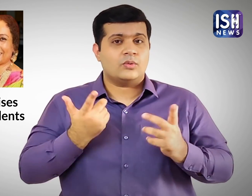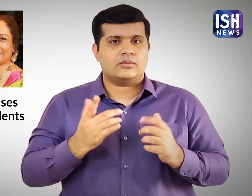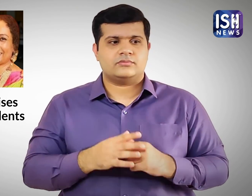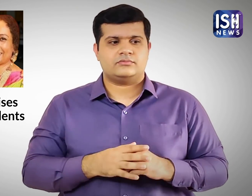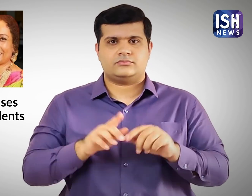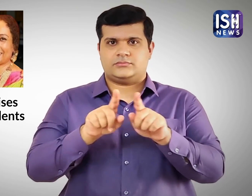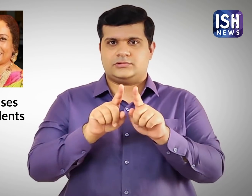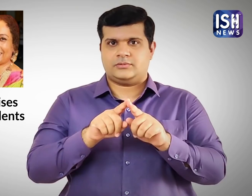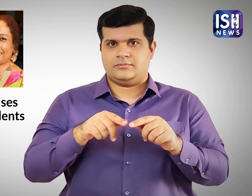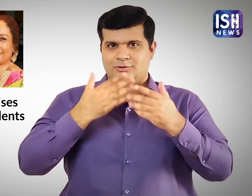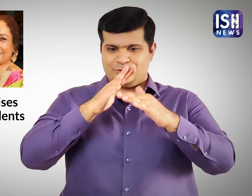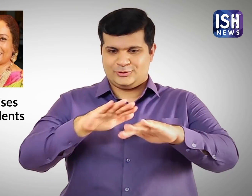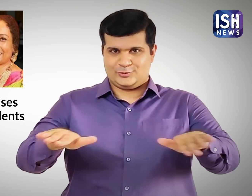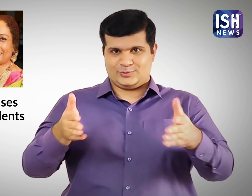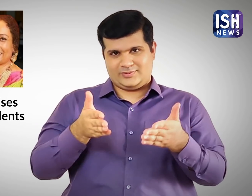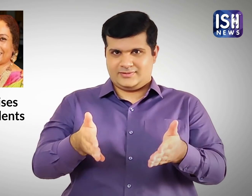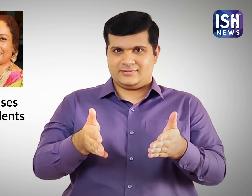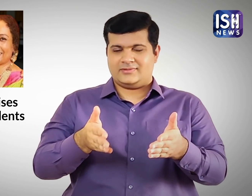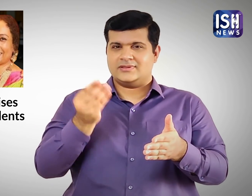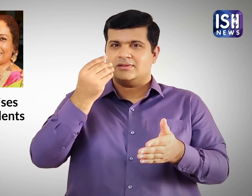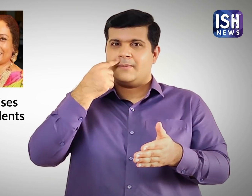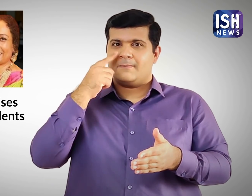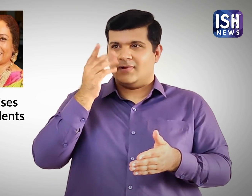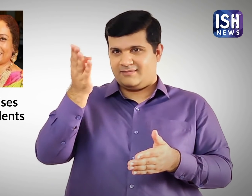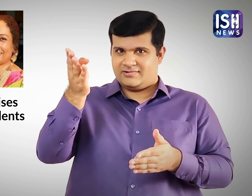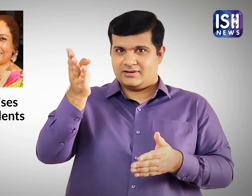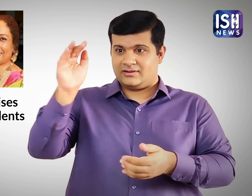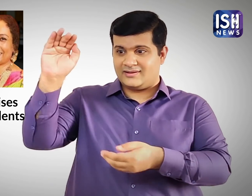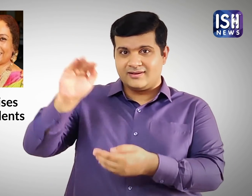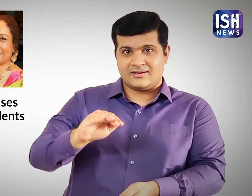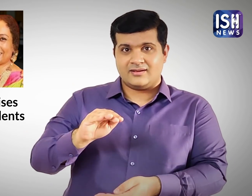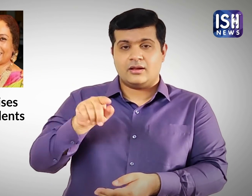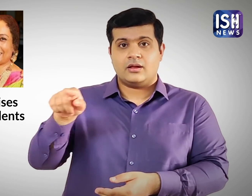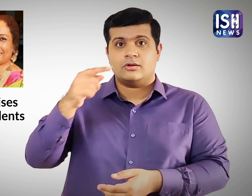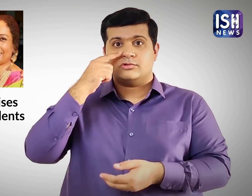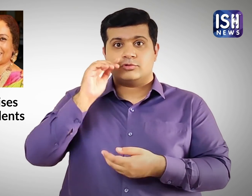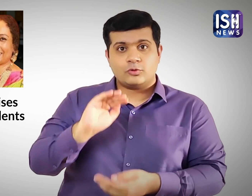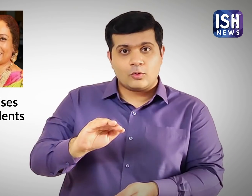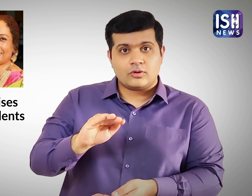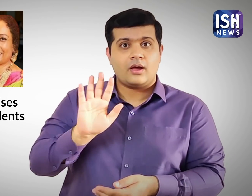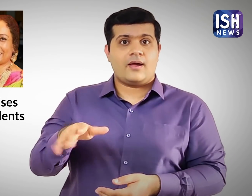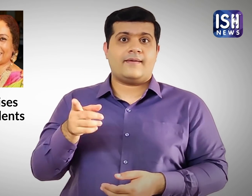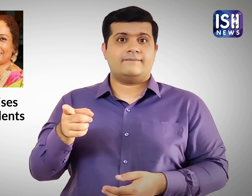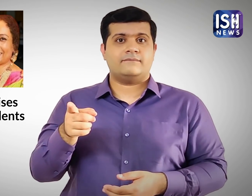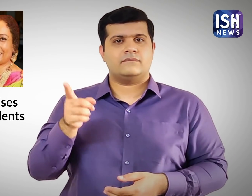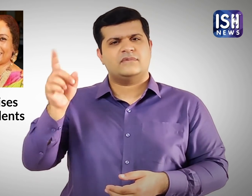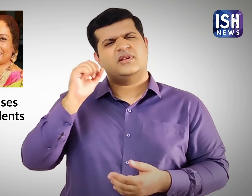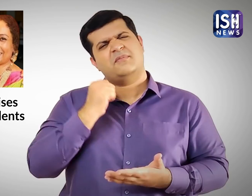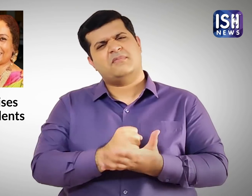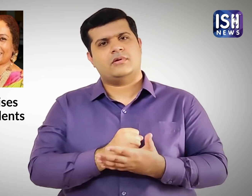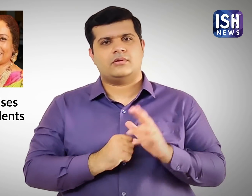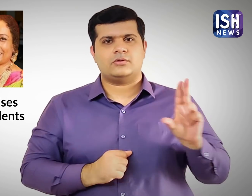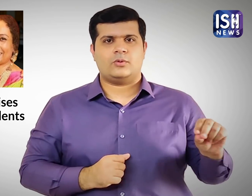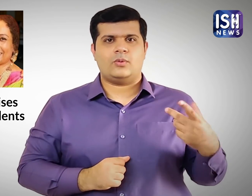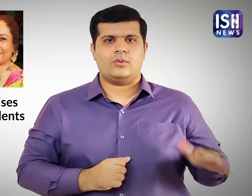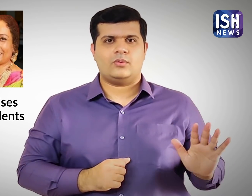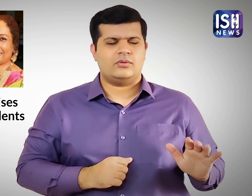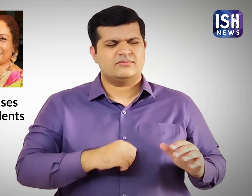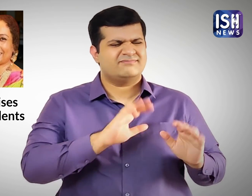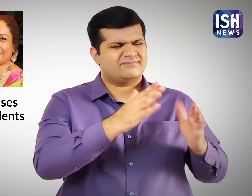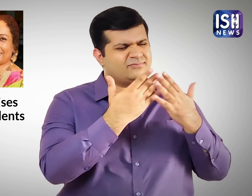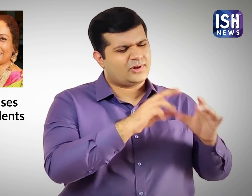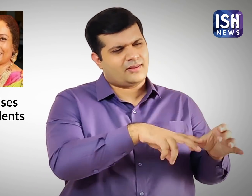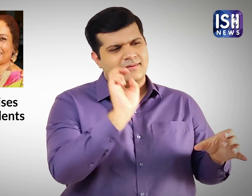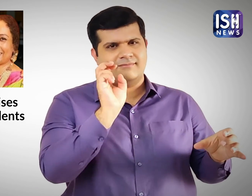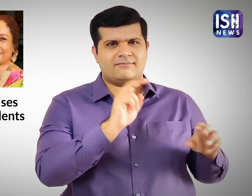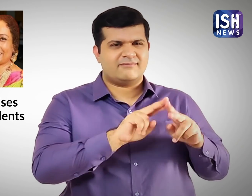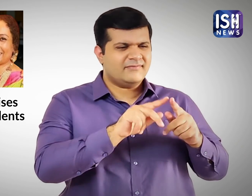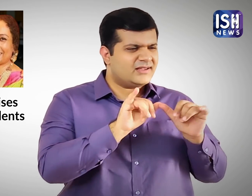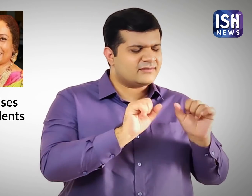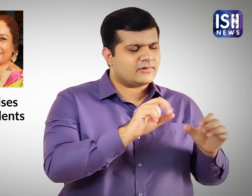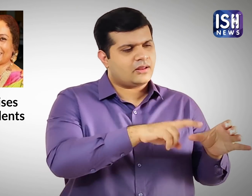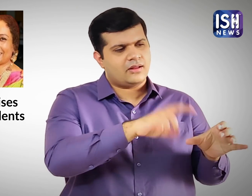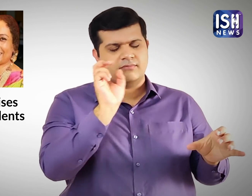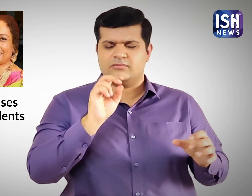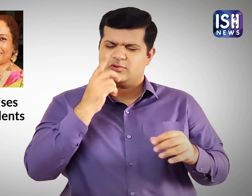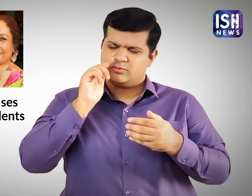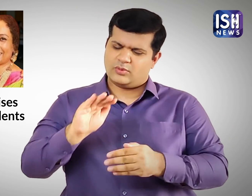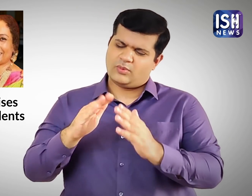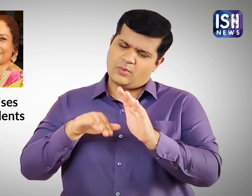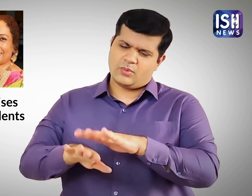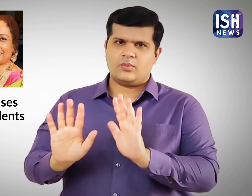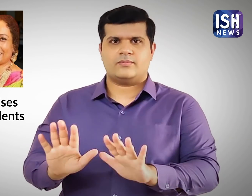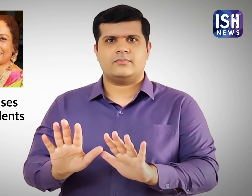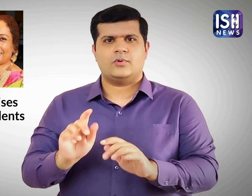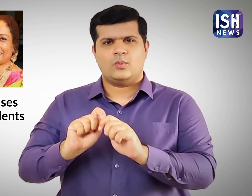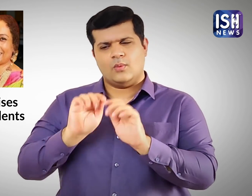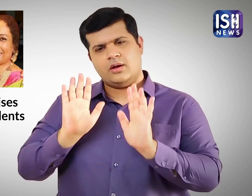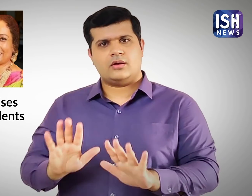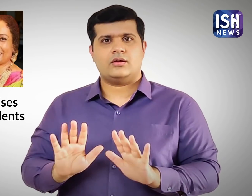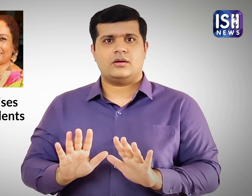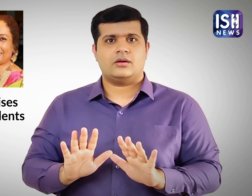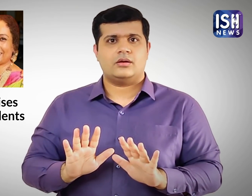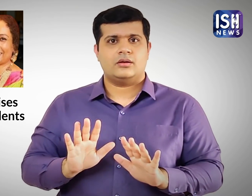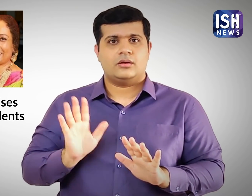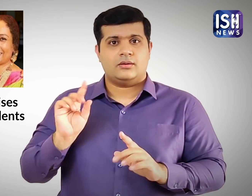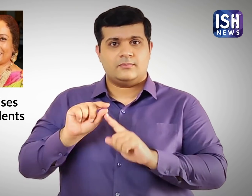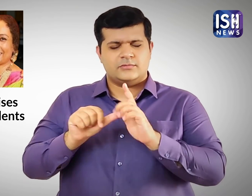because of the difficulty in paying fees, girl students would first be forced to drop out of schools.